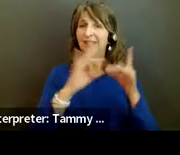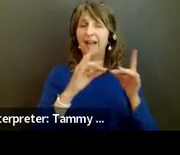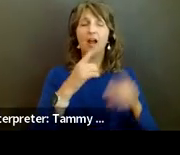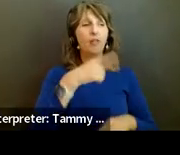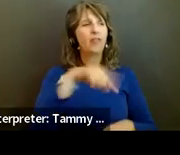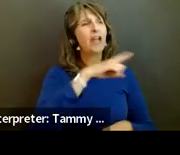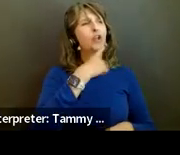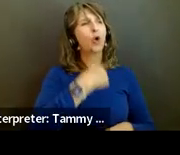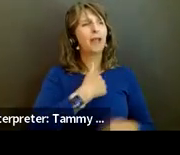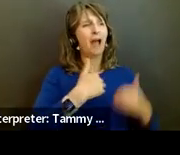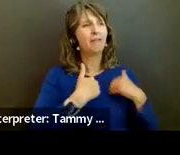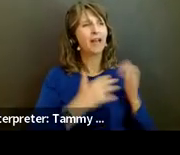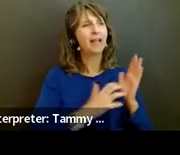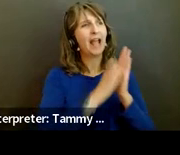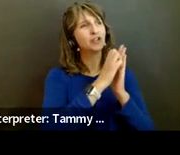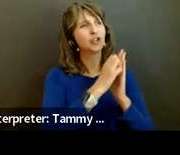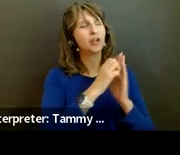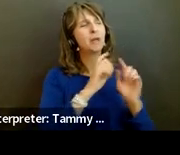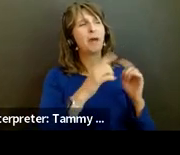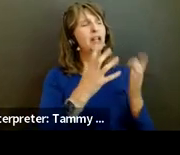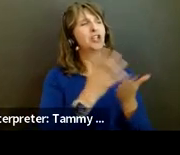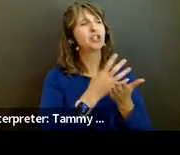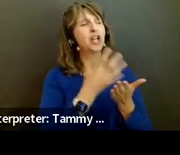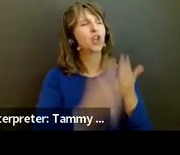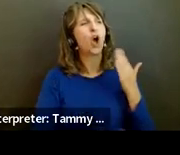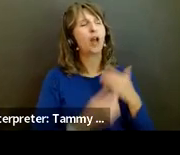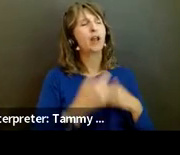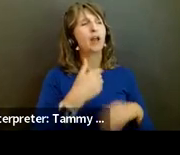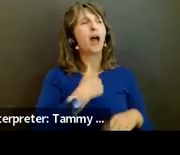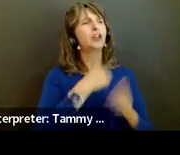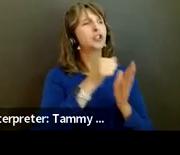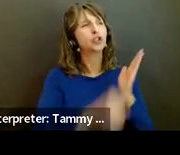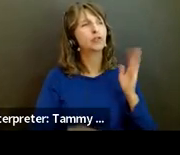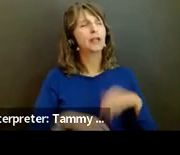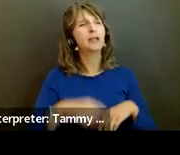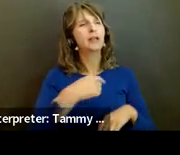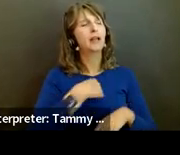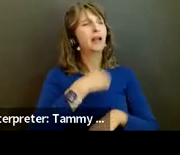They did, they said I had cancer that one time, but I think it's gone. They did surgery and I got chemotherapy and radiation and I think I finished the treatment but I don't remember I don't like a medicine, it made me tired.